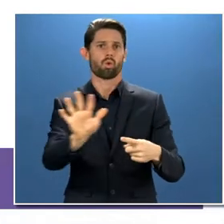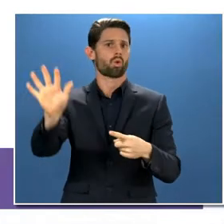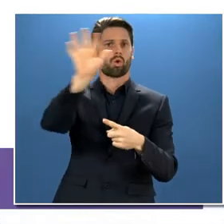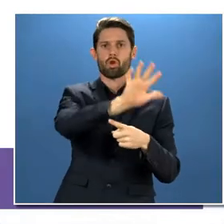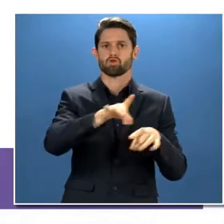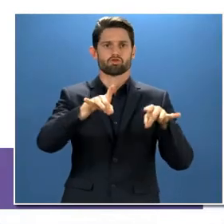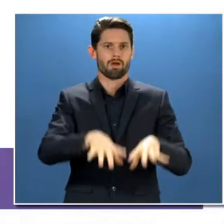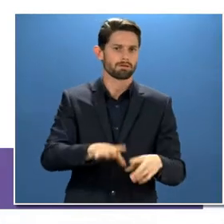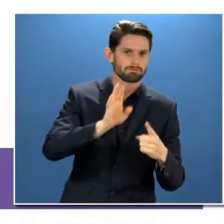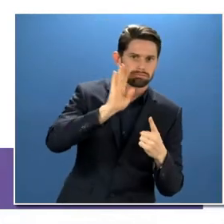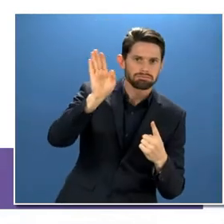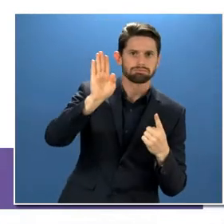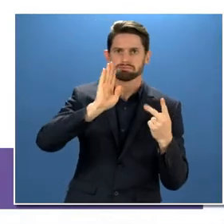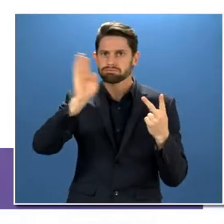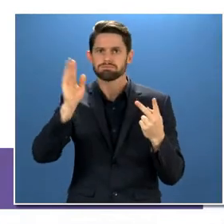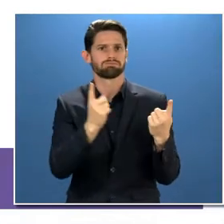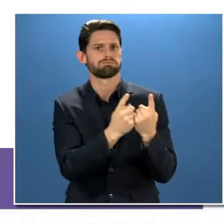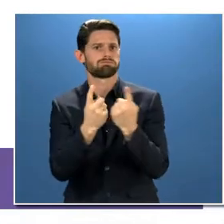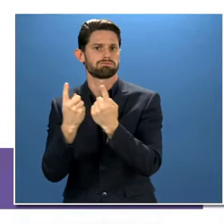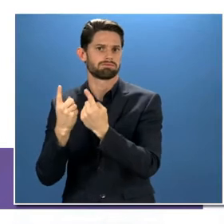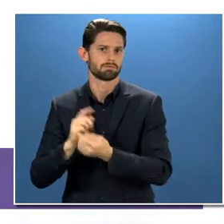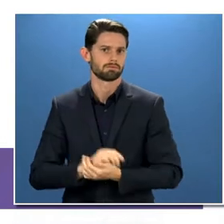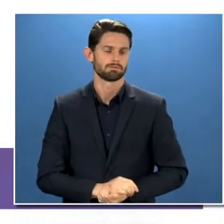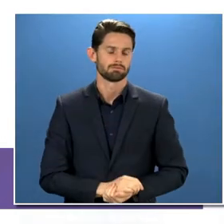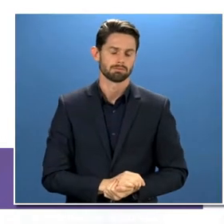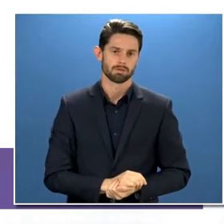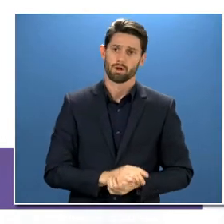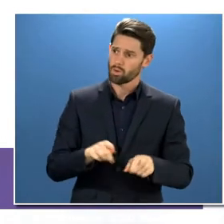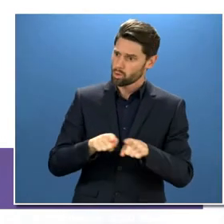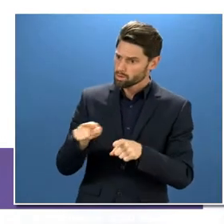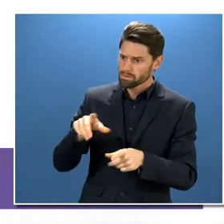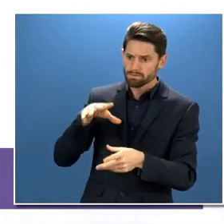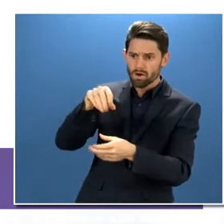And you also are involved in a number of outreach and consultation activities.